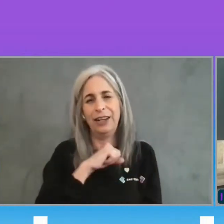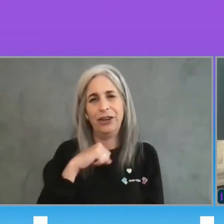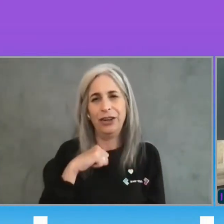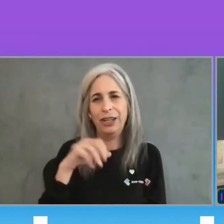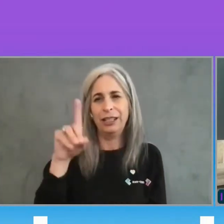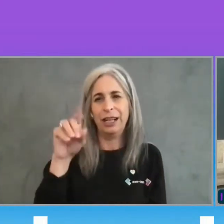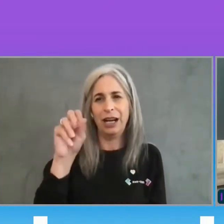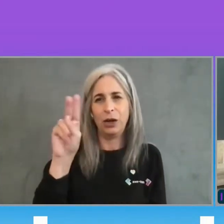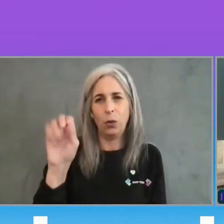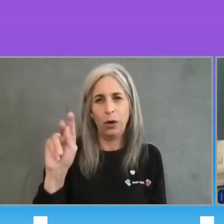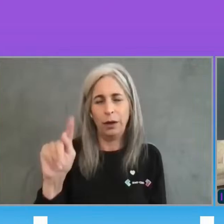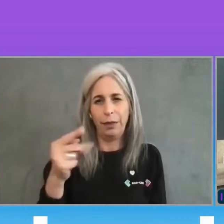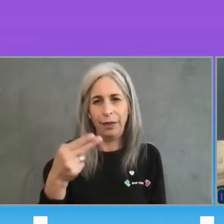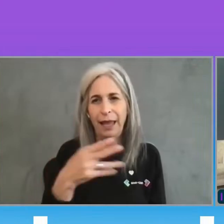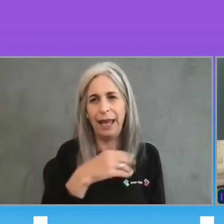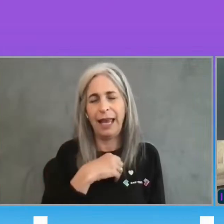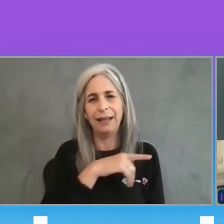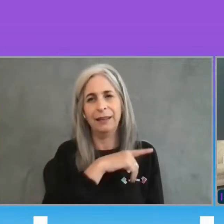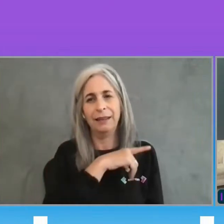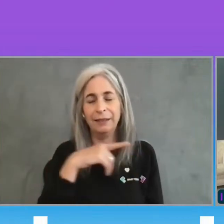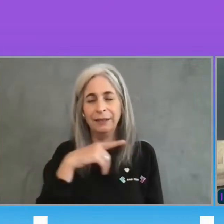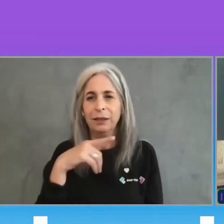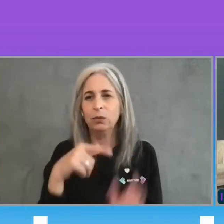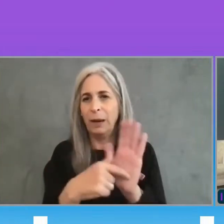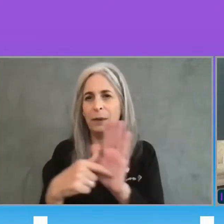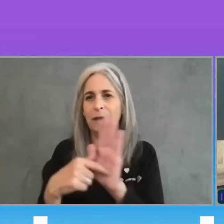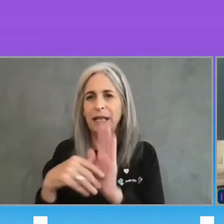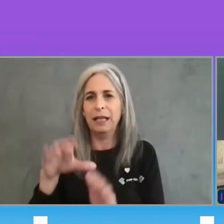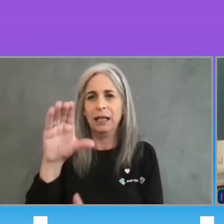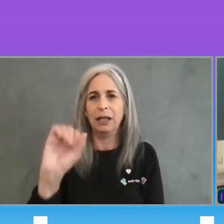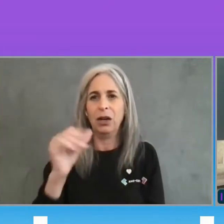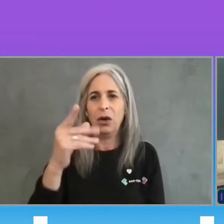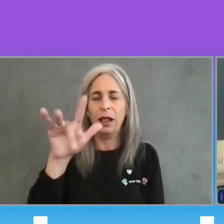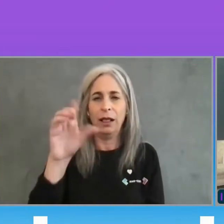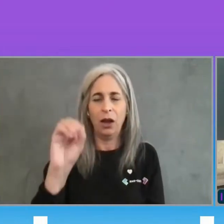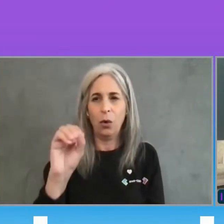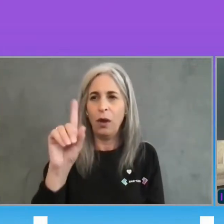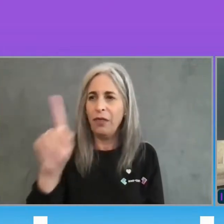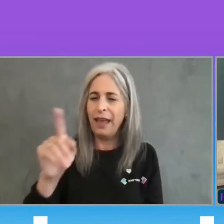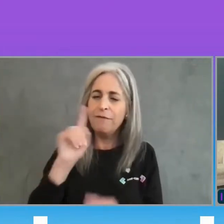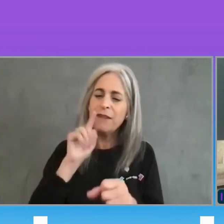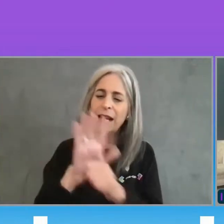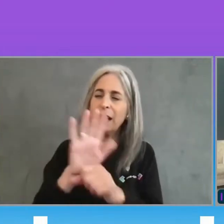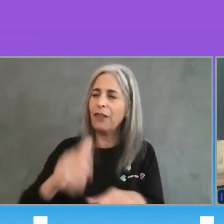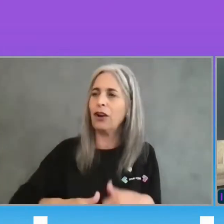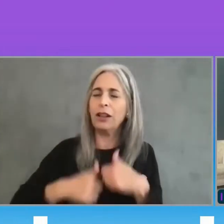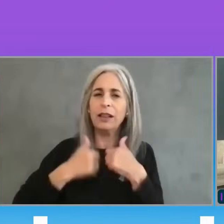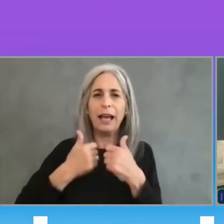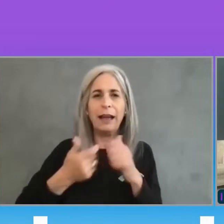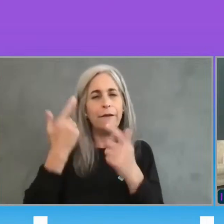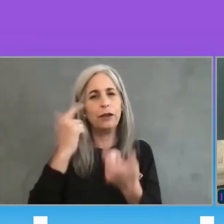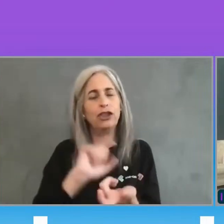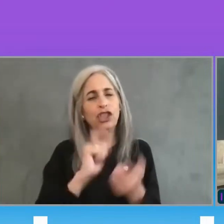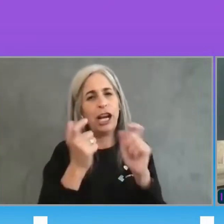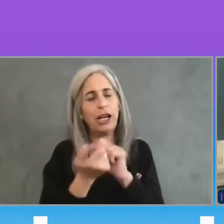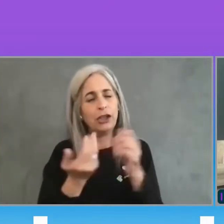Coelho, two leaders who have spent their lives making change